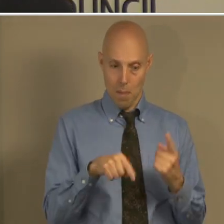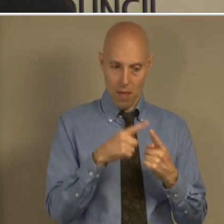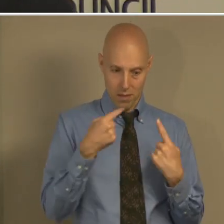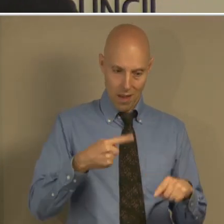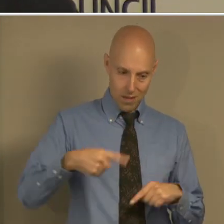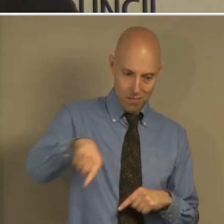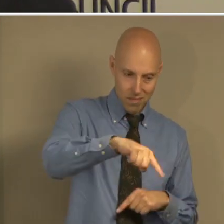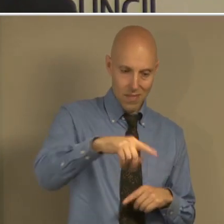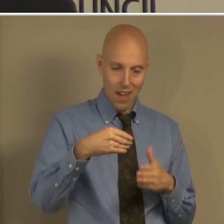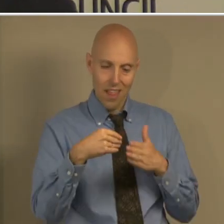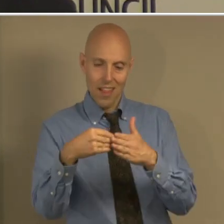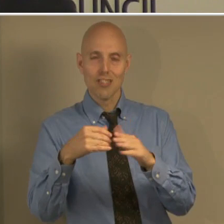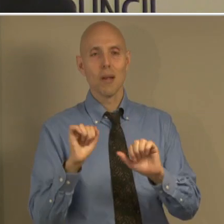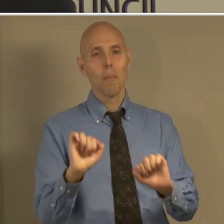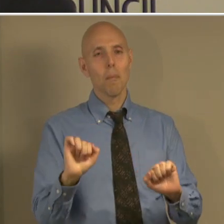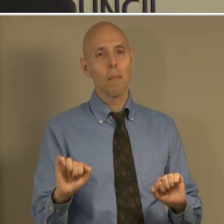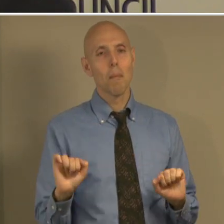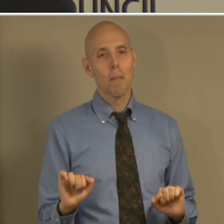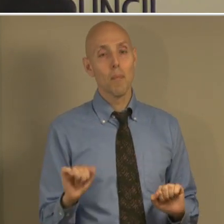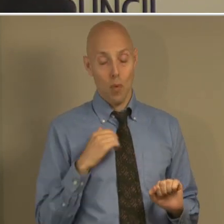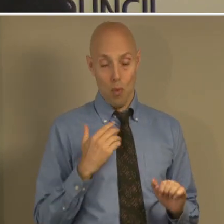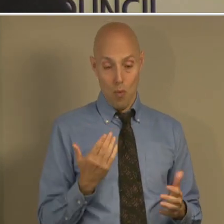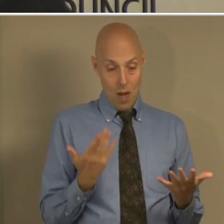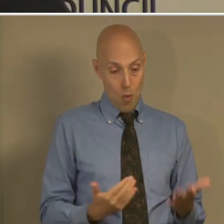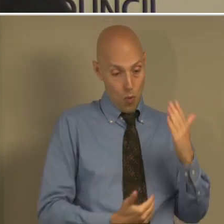We're delighted to be welcoming partnerships in Derby and Nottingham.